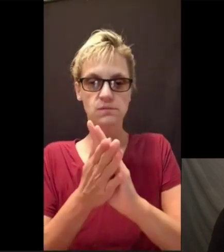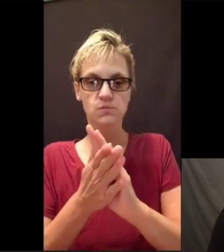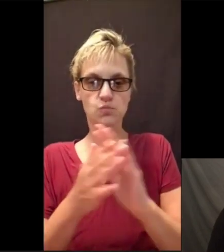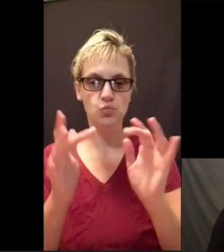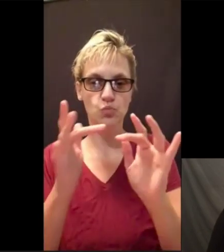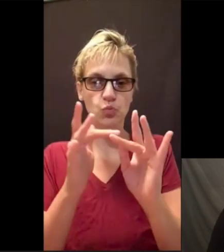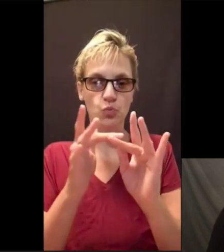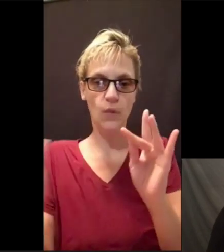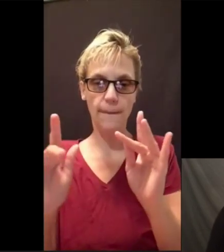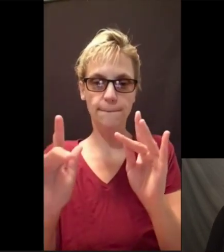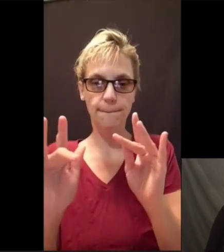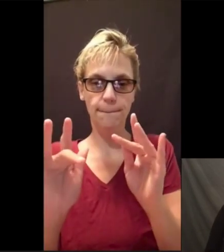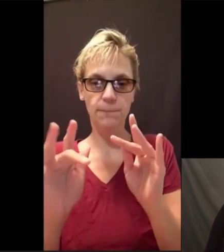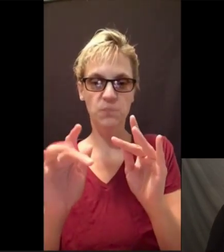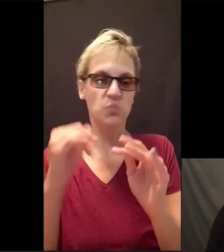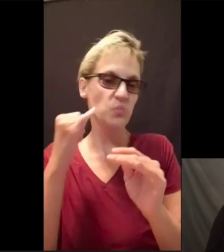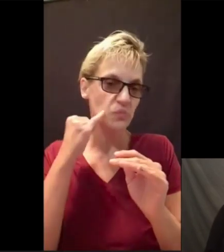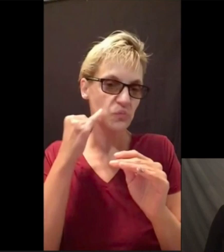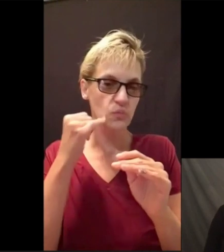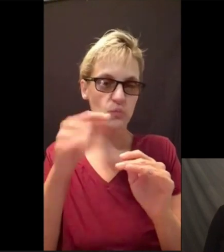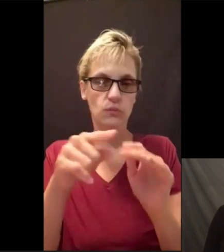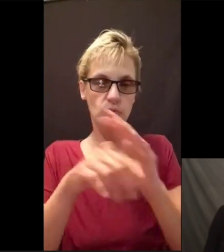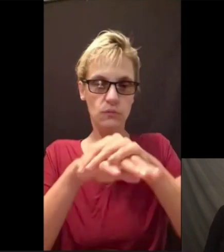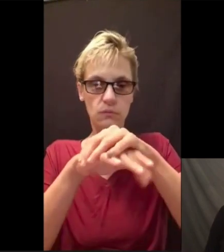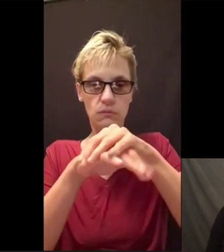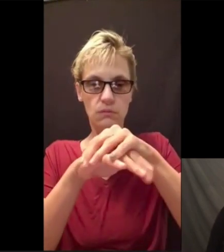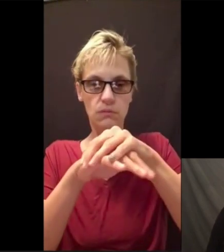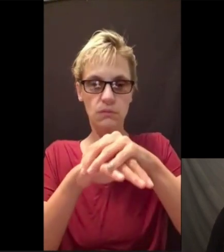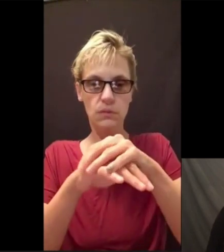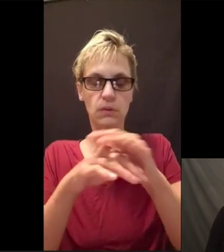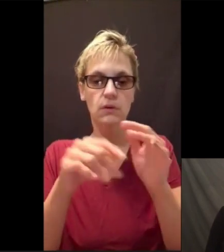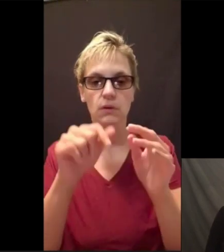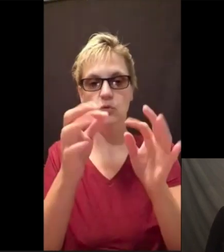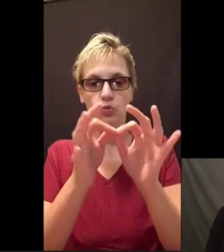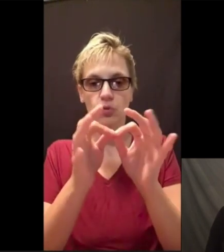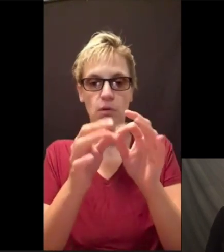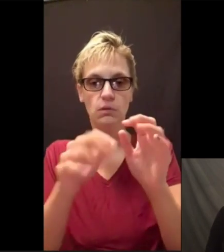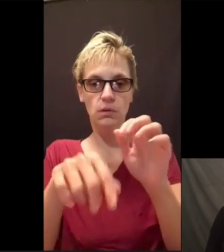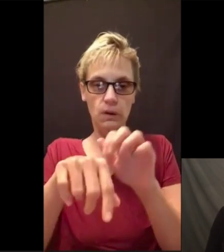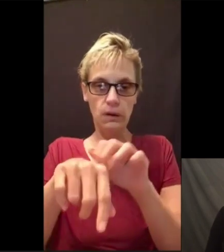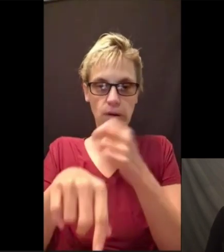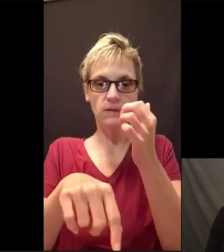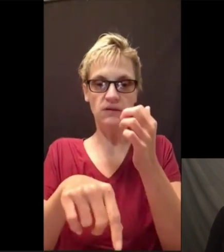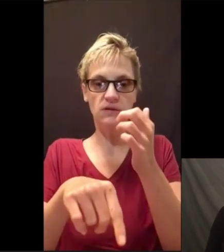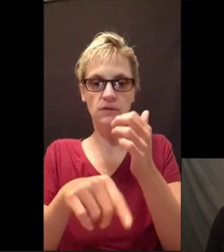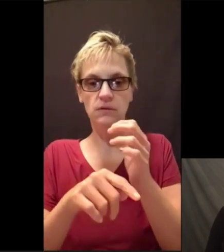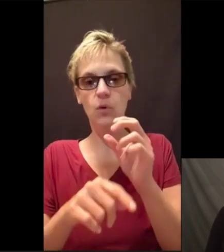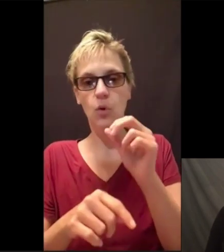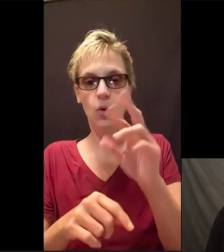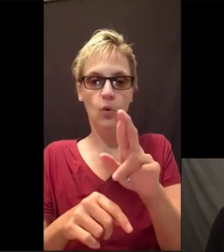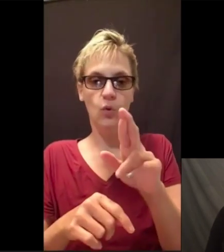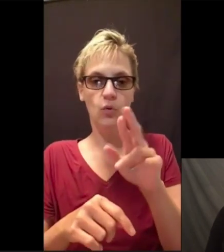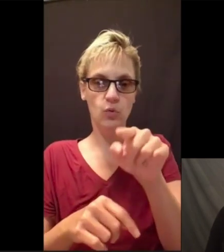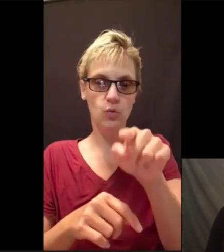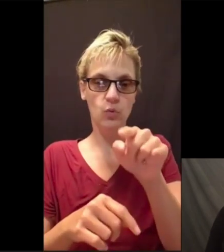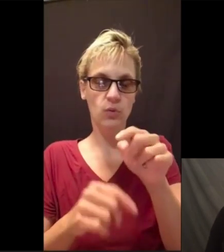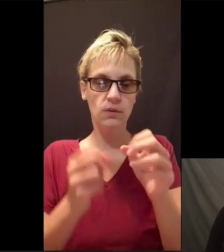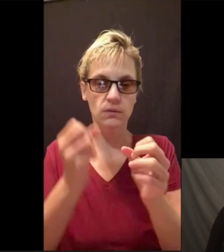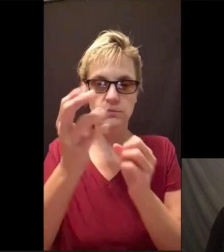Or they can become sharp. And that is difficult, if you have an interpreter